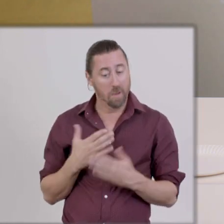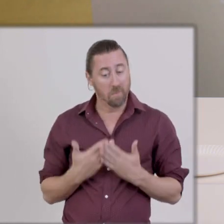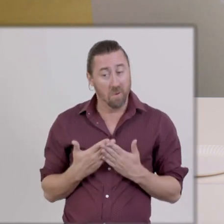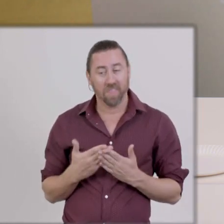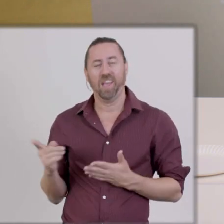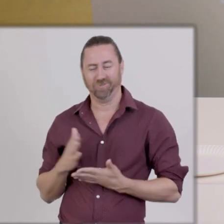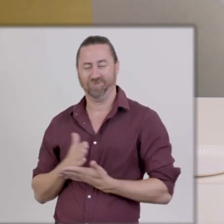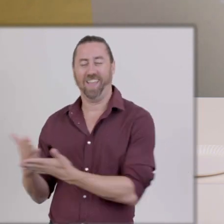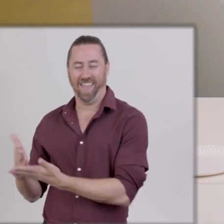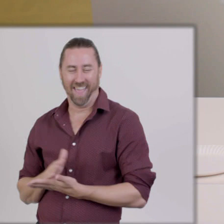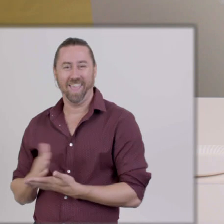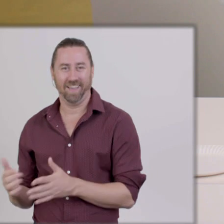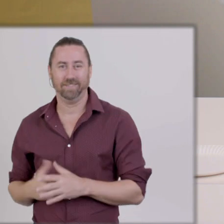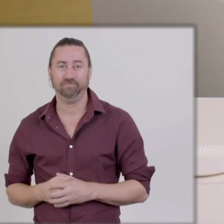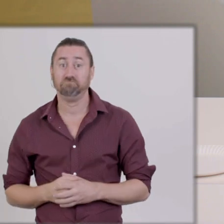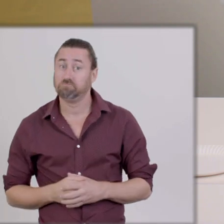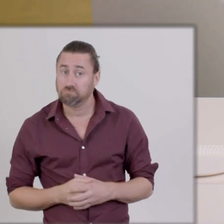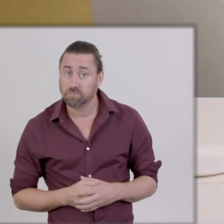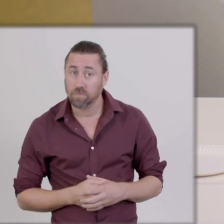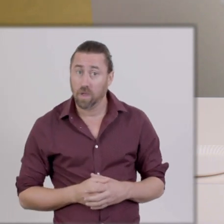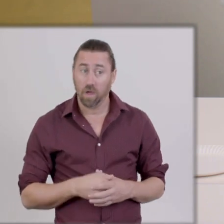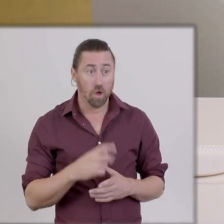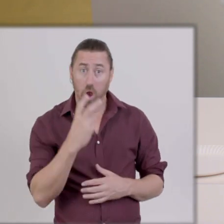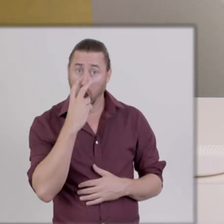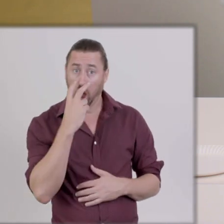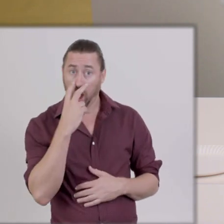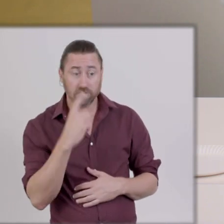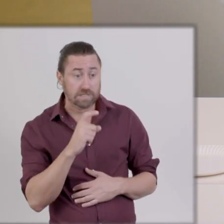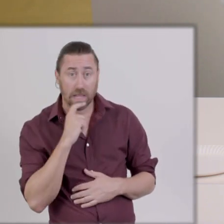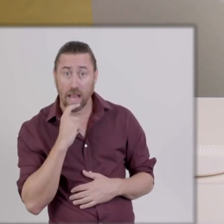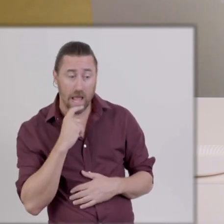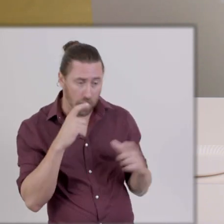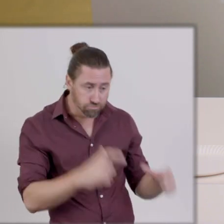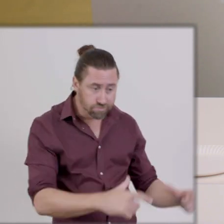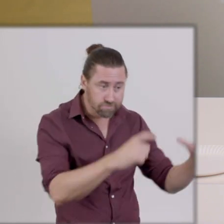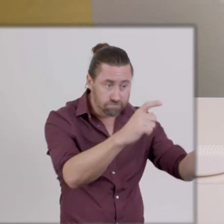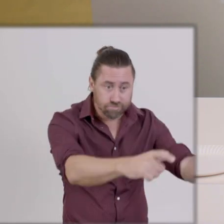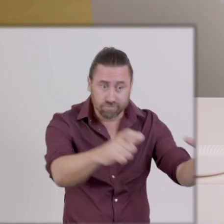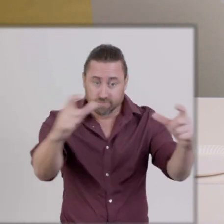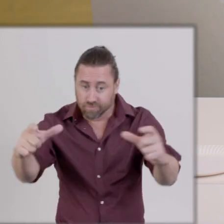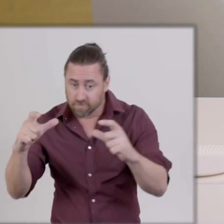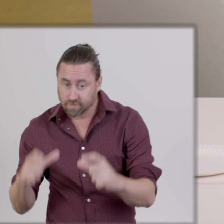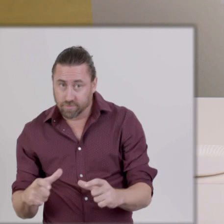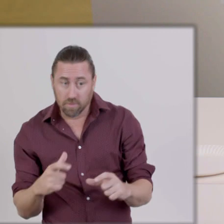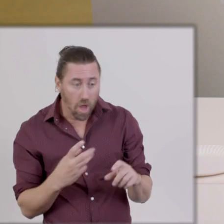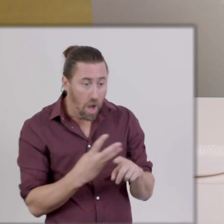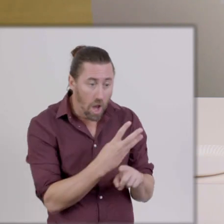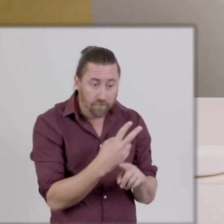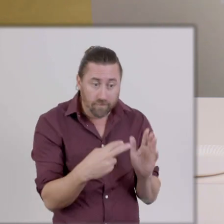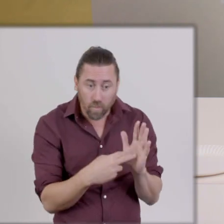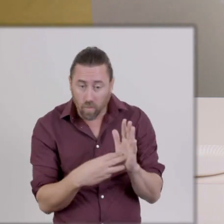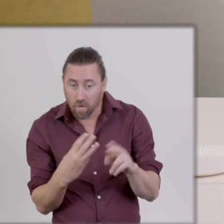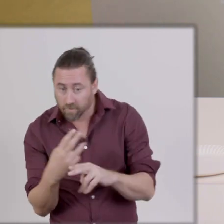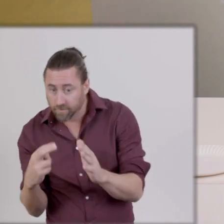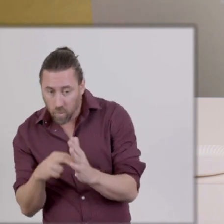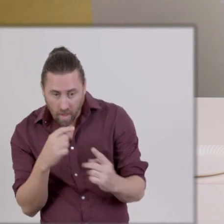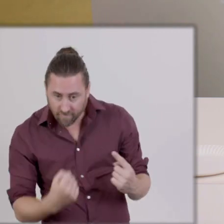We share when we set the dinner table, and make sure everyone gets a knife and fork.